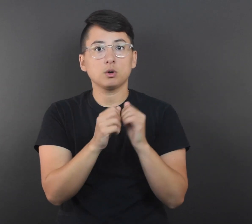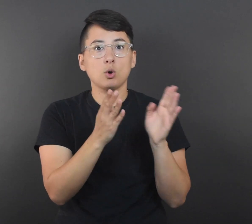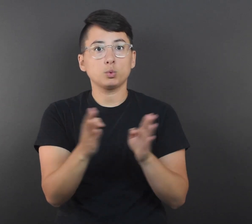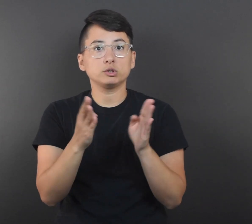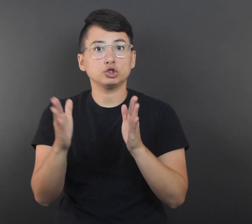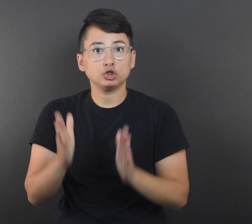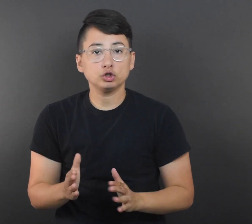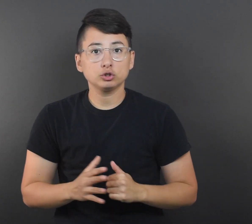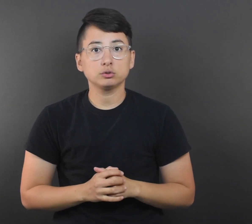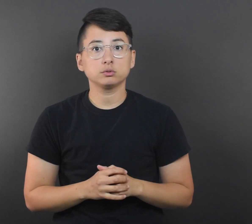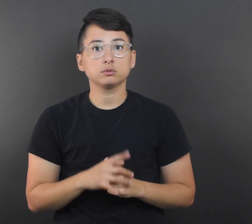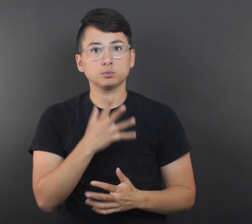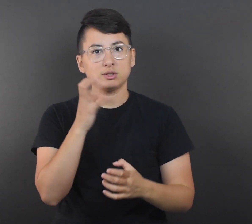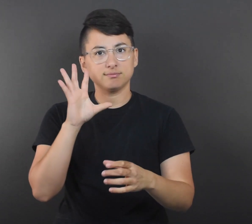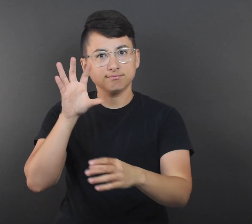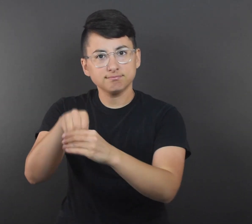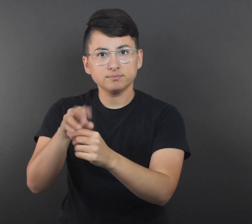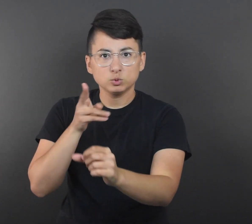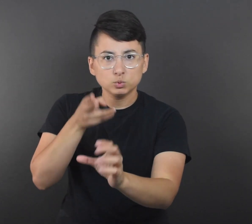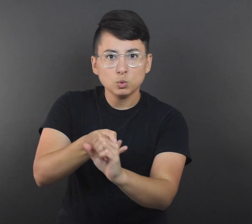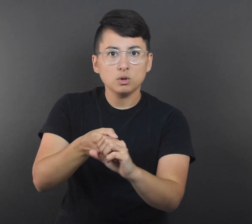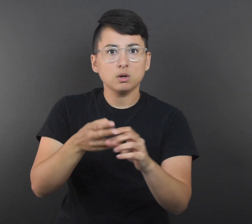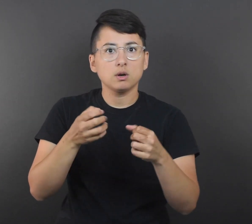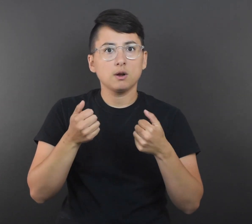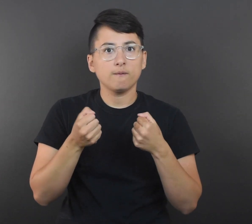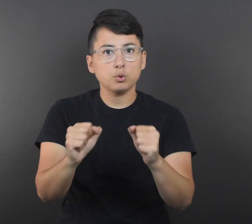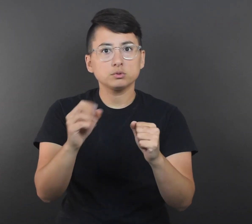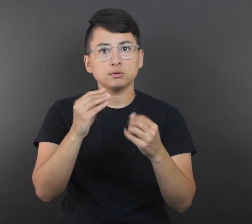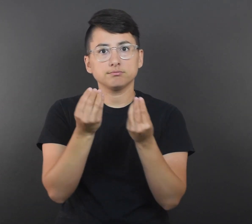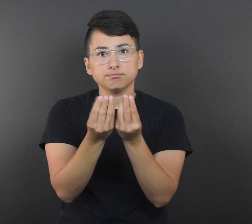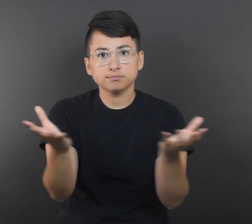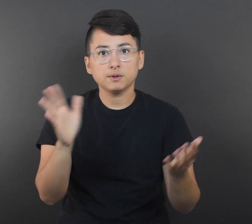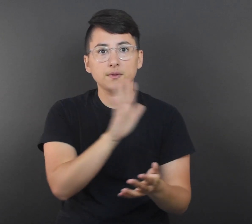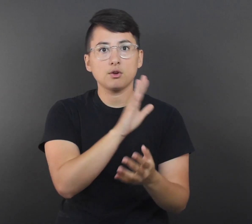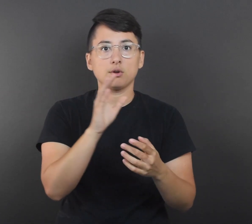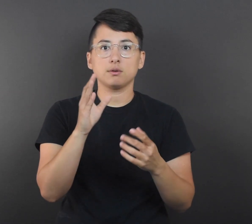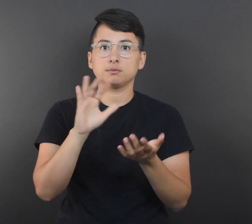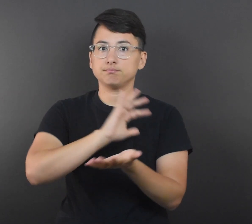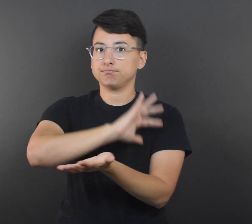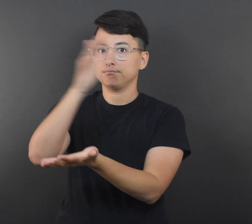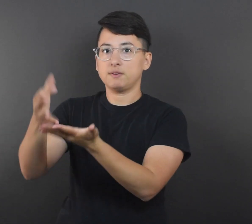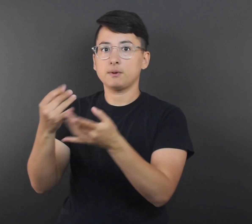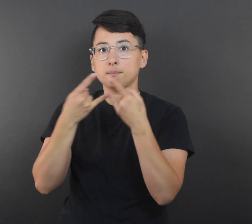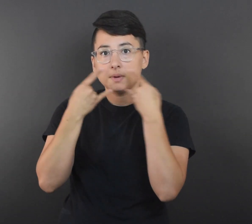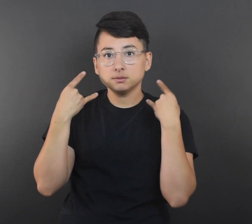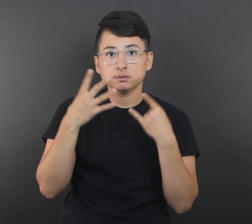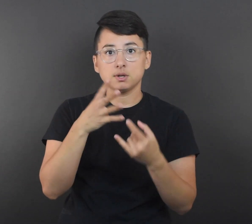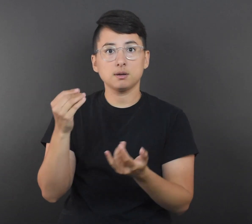to join their efforts and distribute their supply of masks and hand sanitizer to community members.